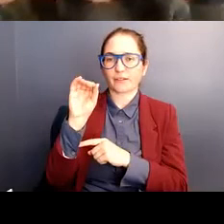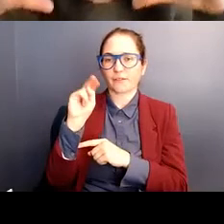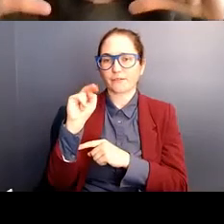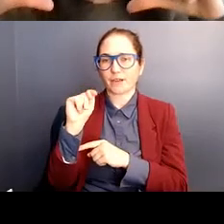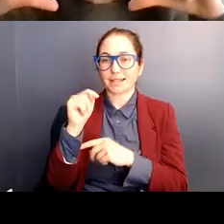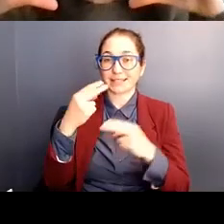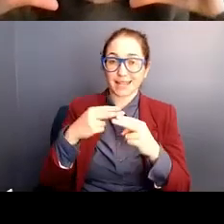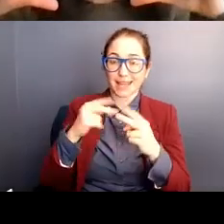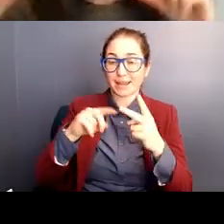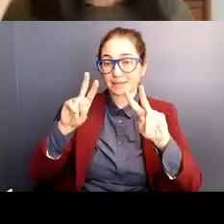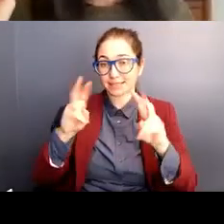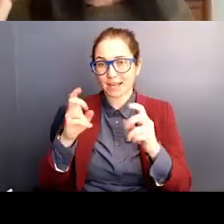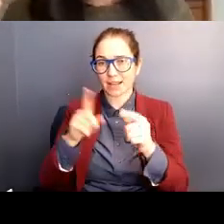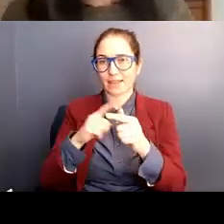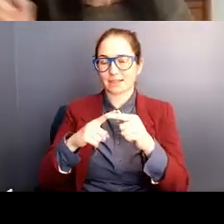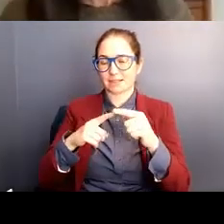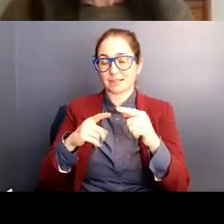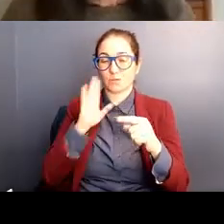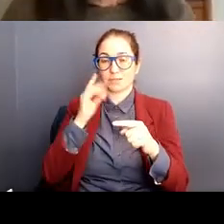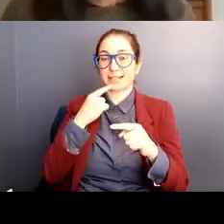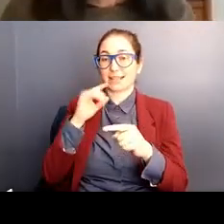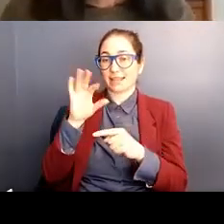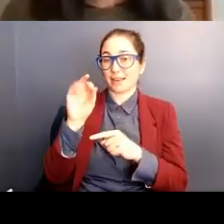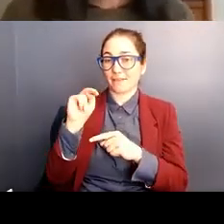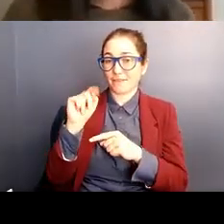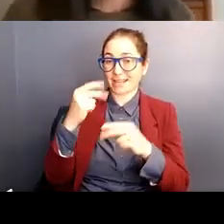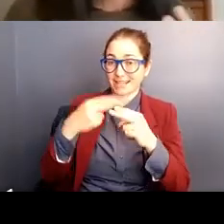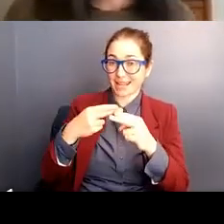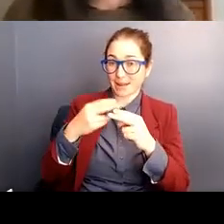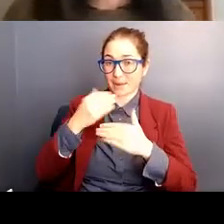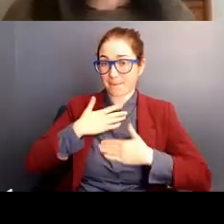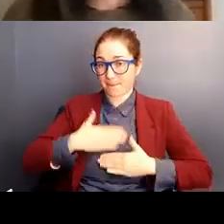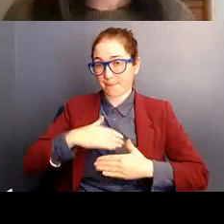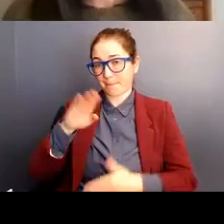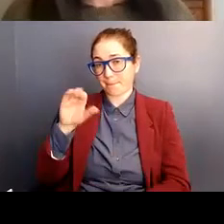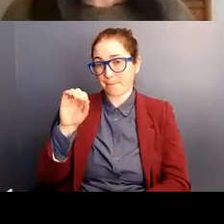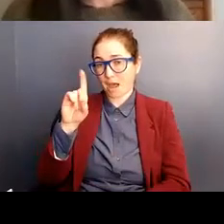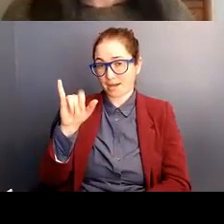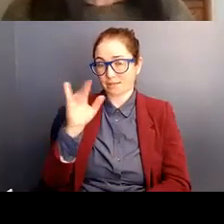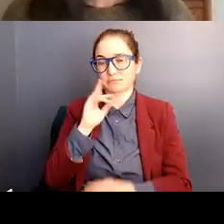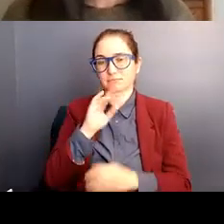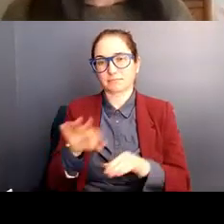will have the font name and body. And that is really helpful information for screen reader, because they're going to know title,